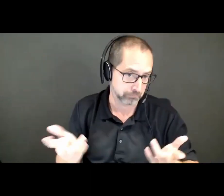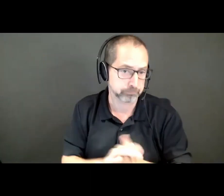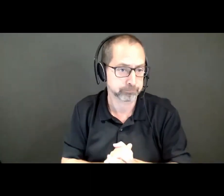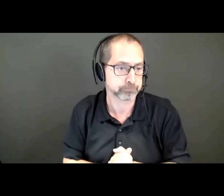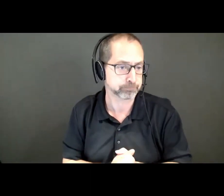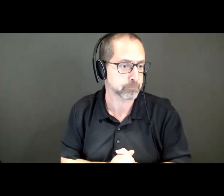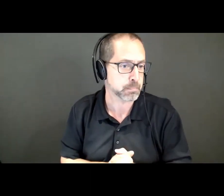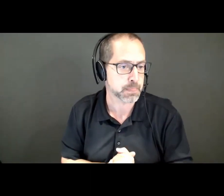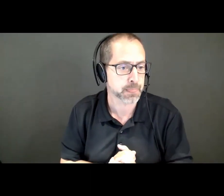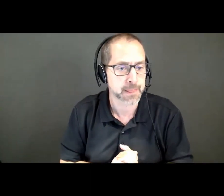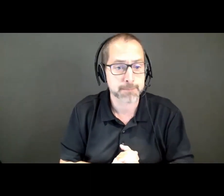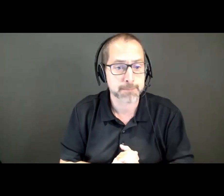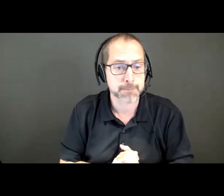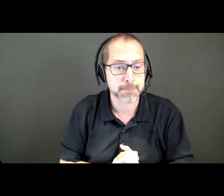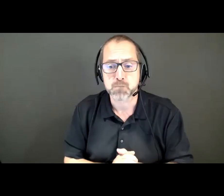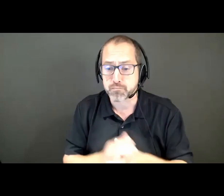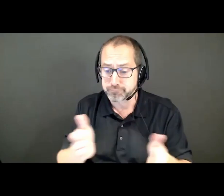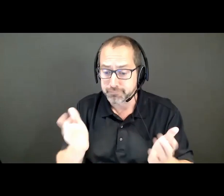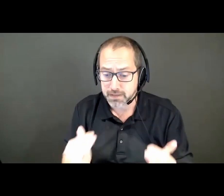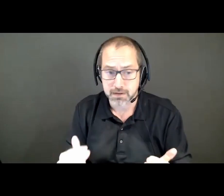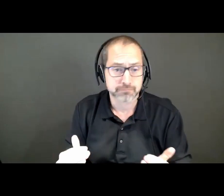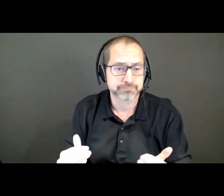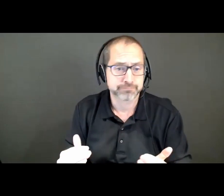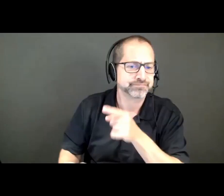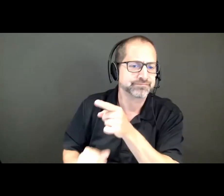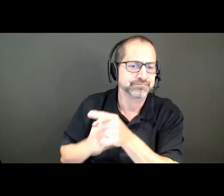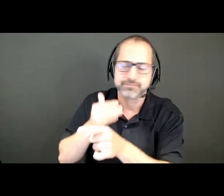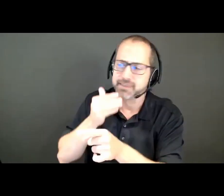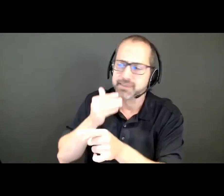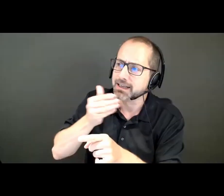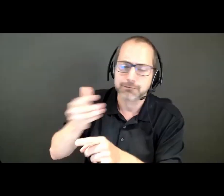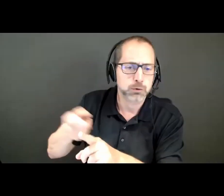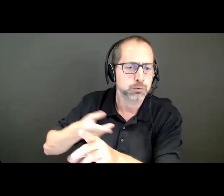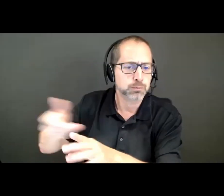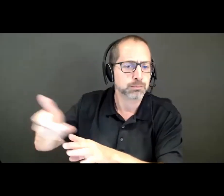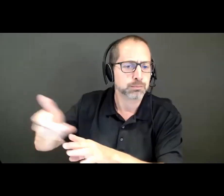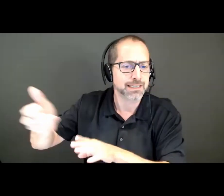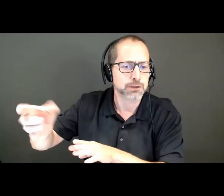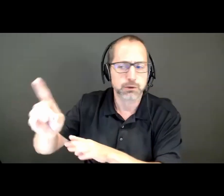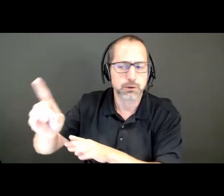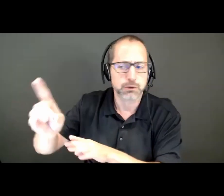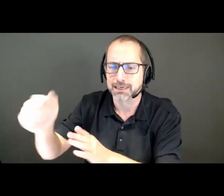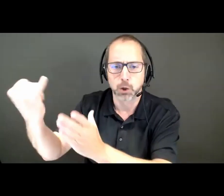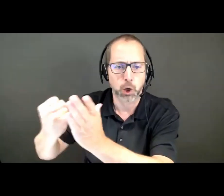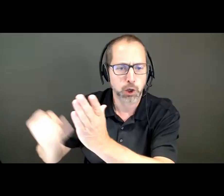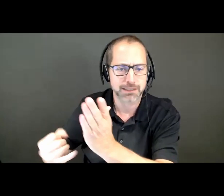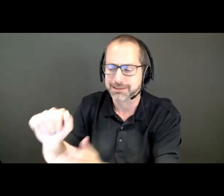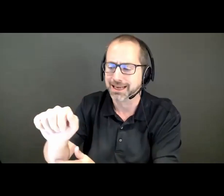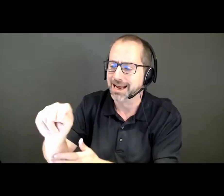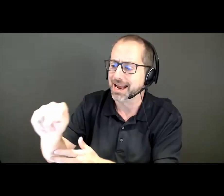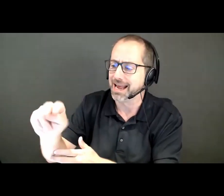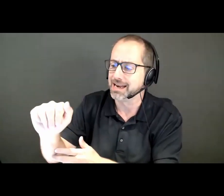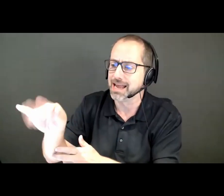I want to also extend my gratitude to professional disabled artist, Anne Abbot who created original